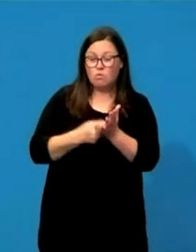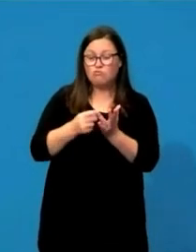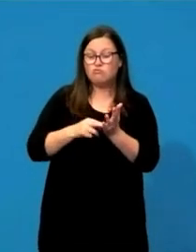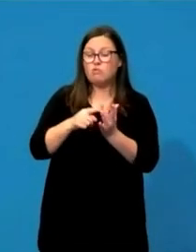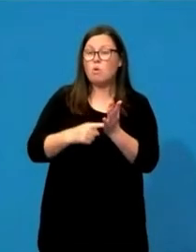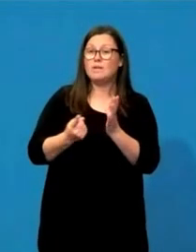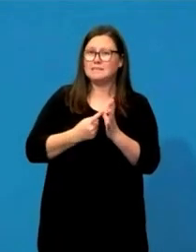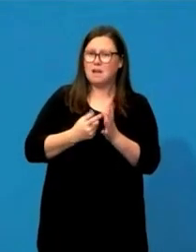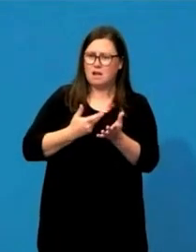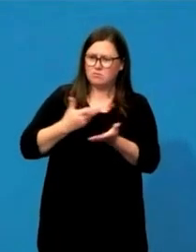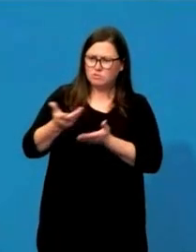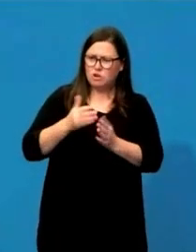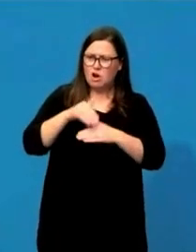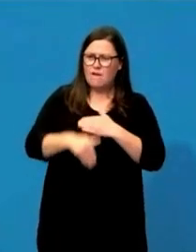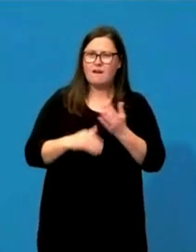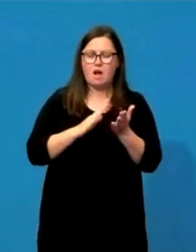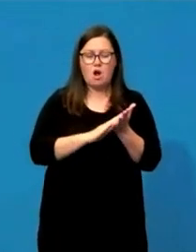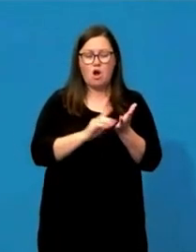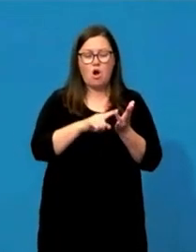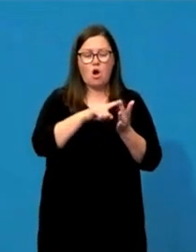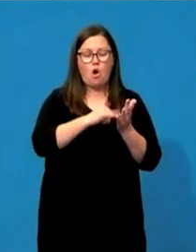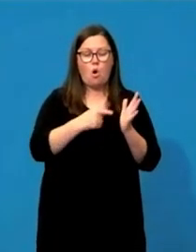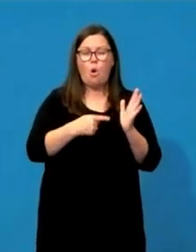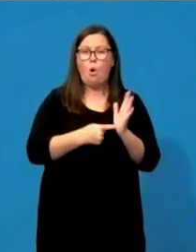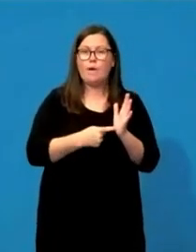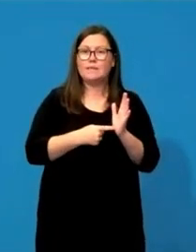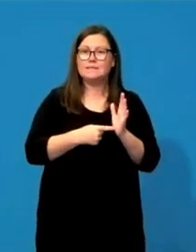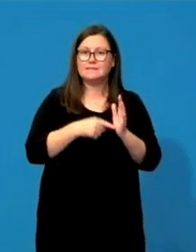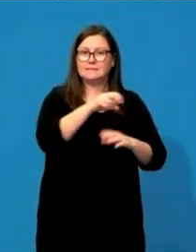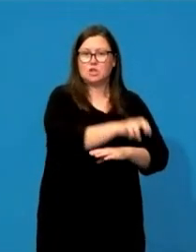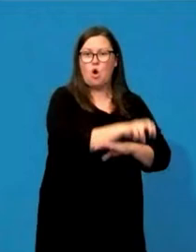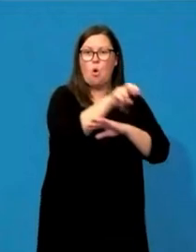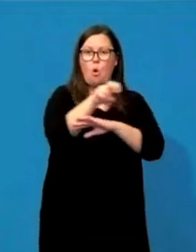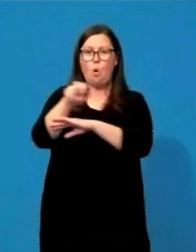you for the house. Can you tell me about what troubles you have been having for it?